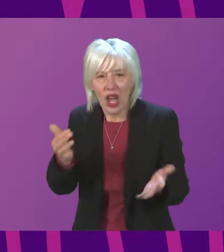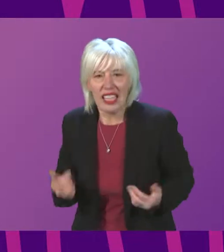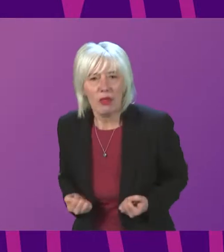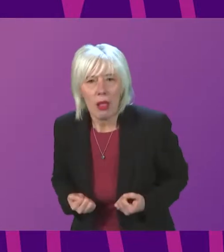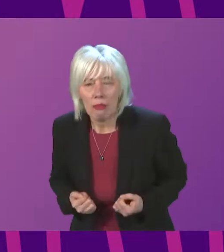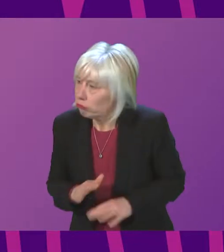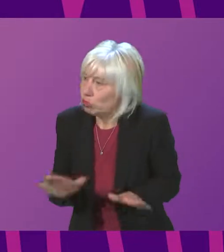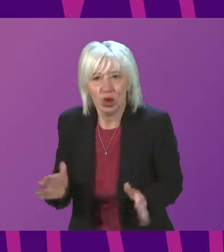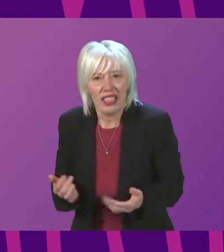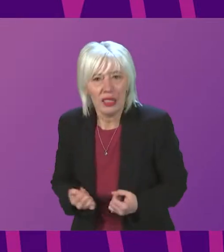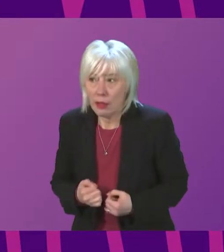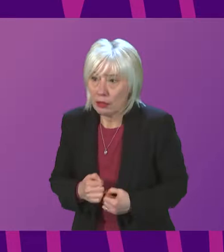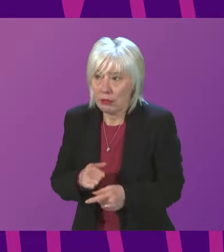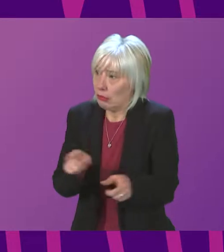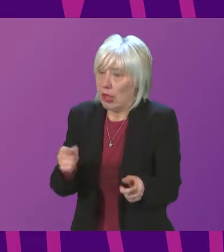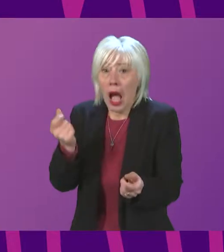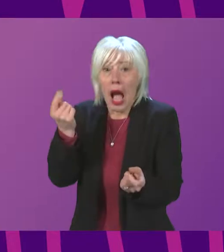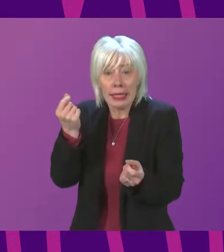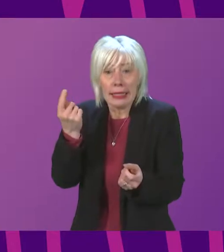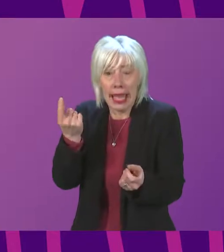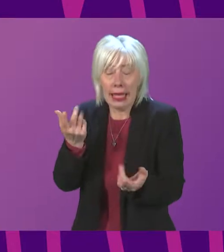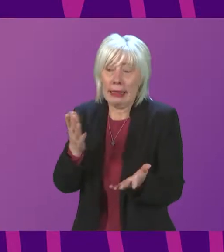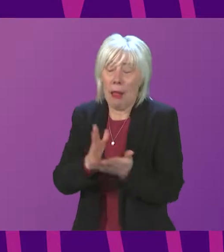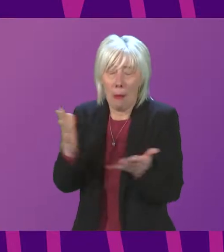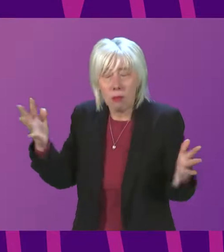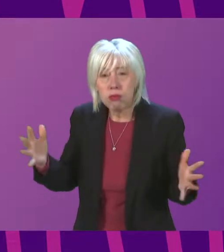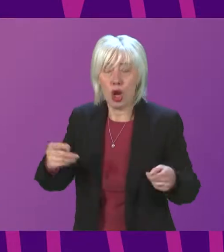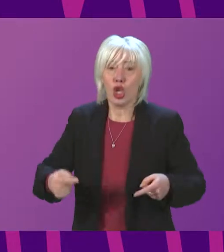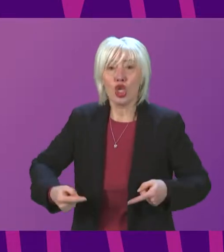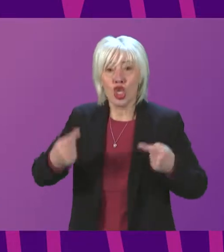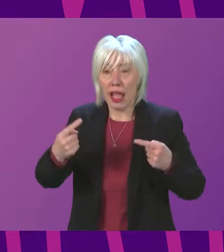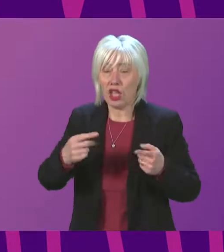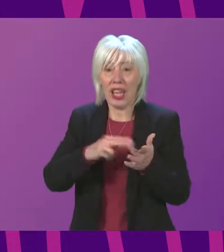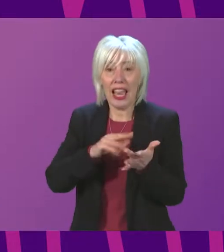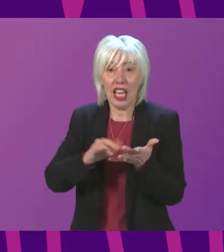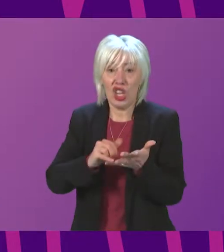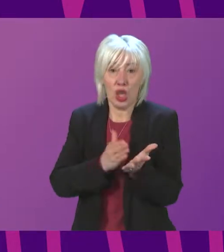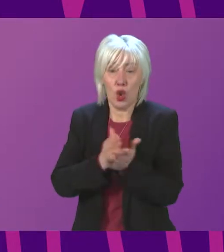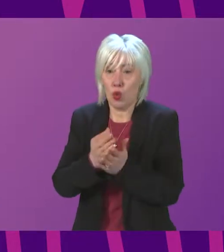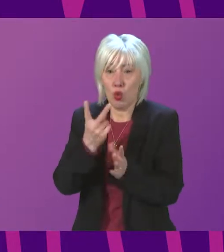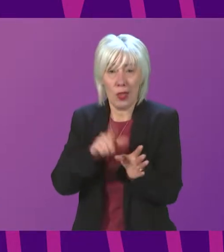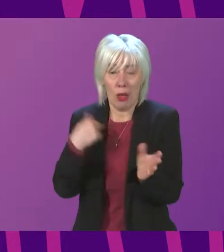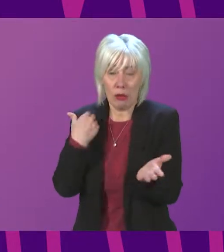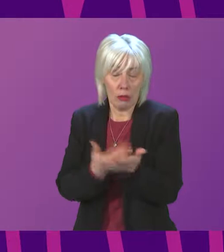I think that people understand the immense challenges that the NHS has faced in the past two years.